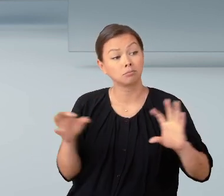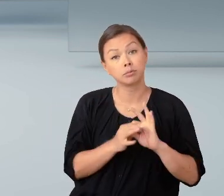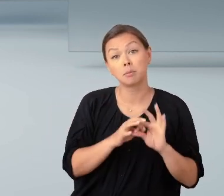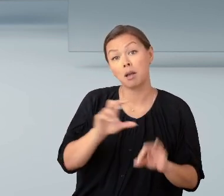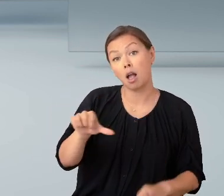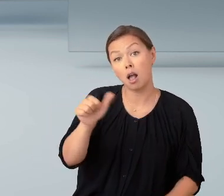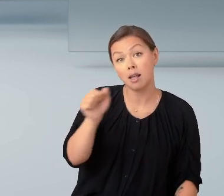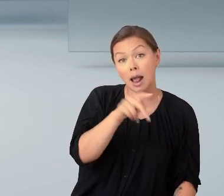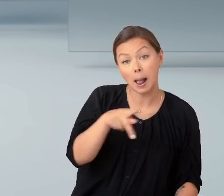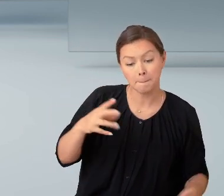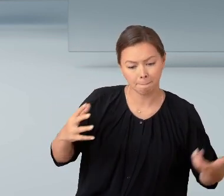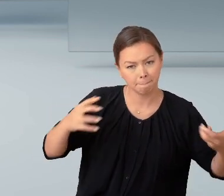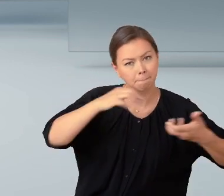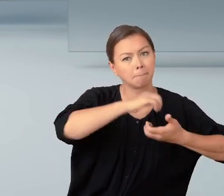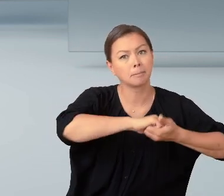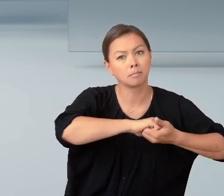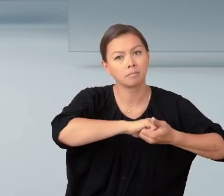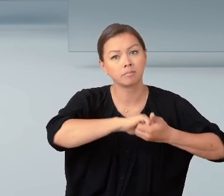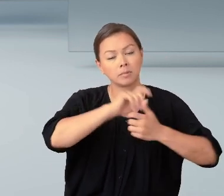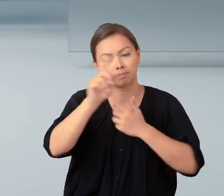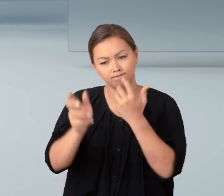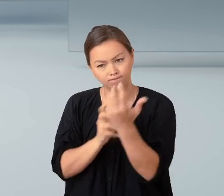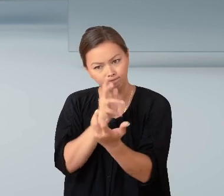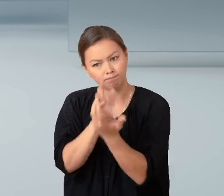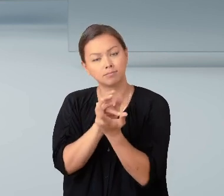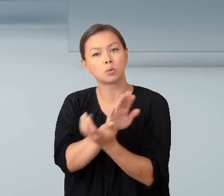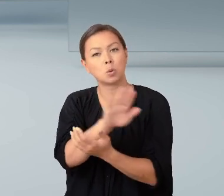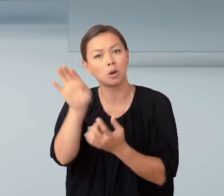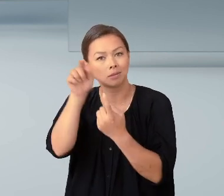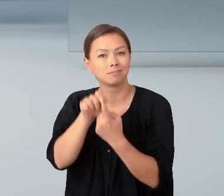that the solution meets your unique requirements. Business Central